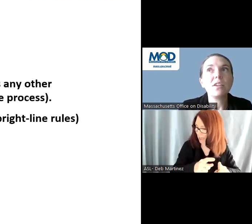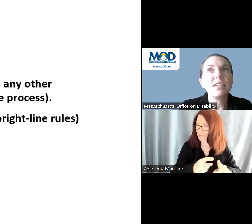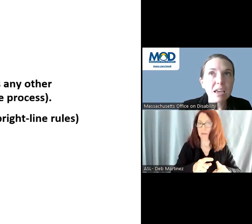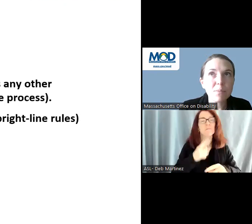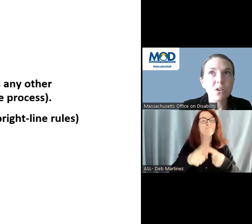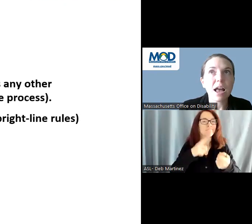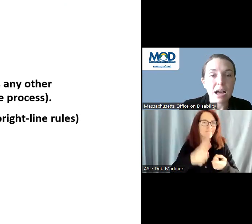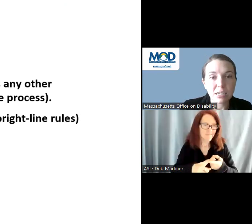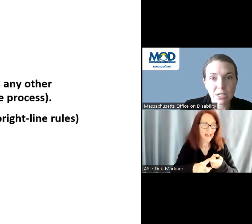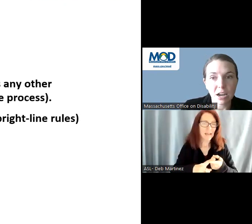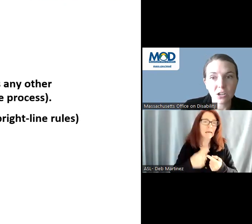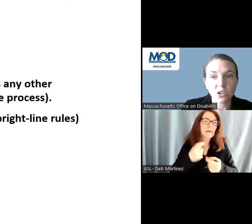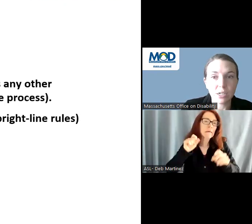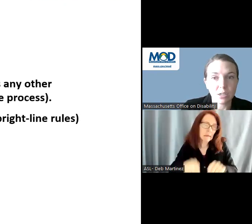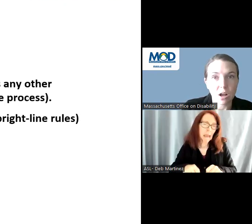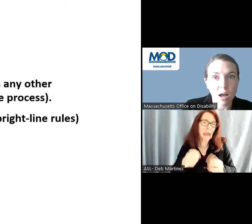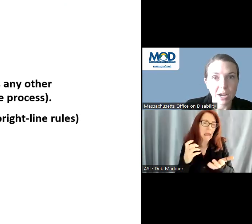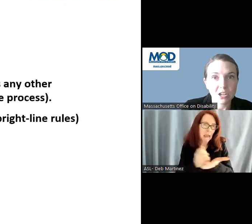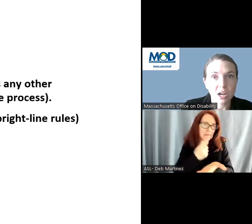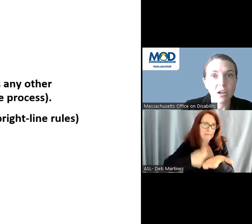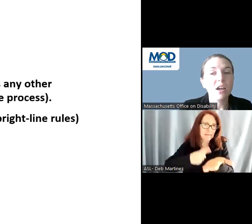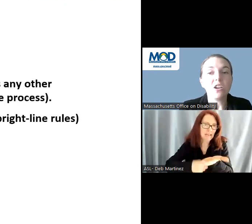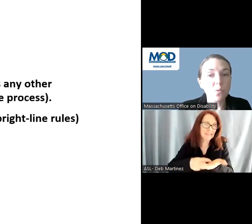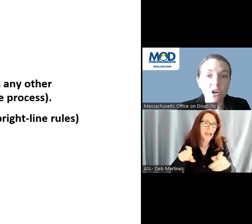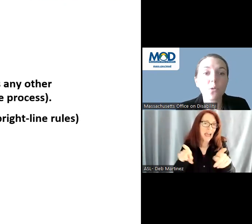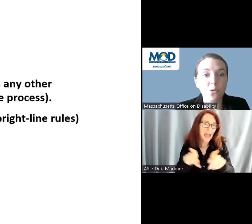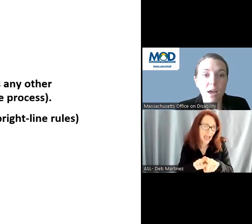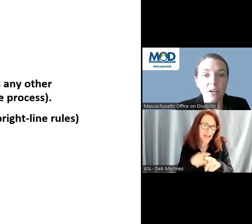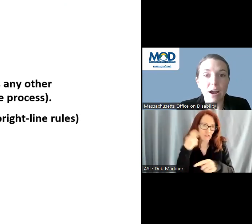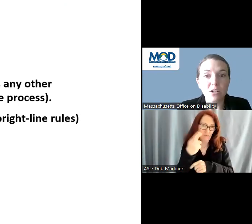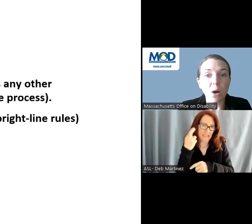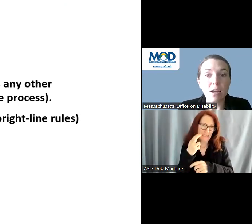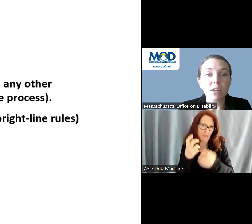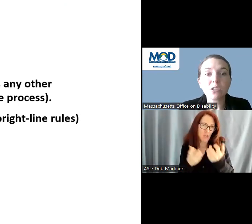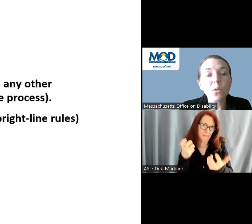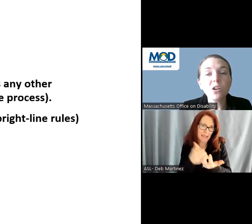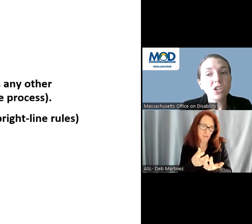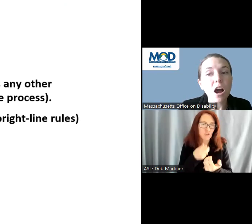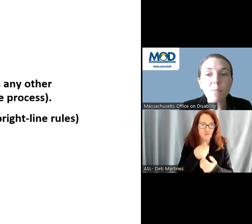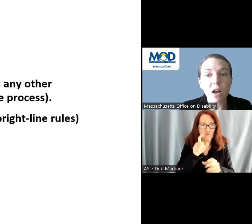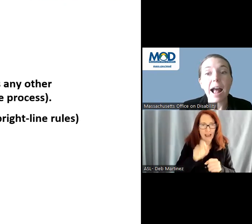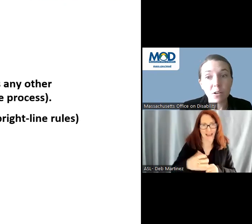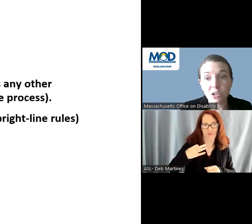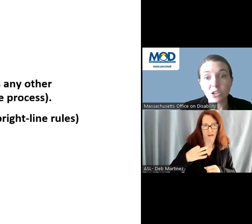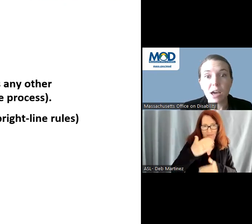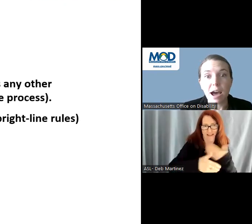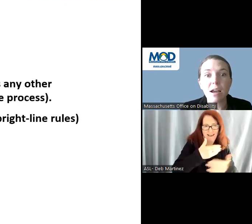table as a potential reasonable accommodation you would go through that interactive process we're going to talk about how to do that